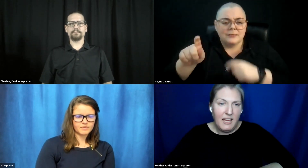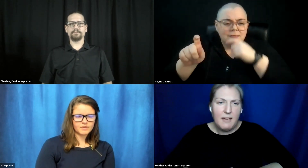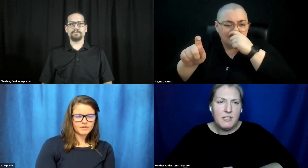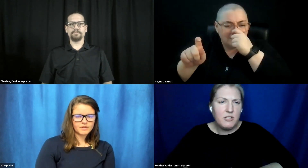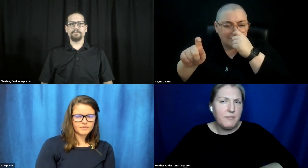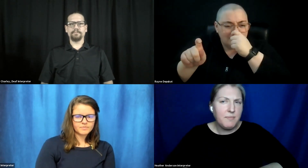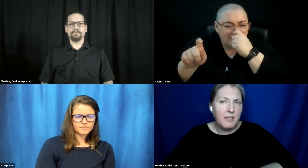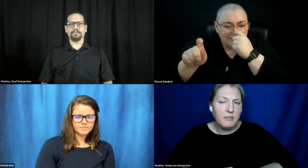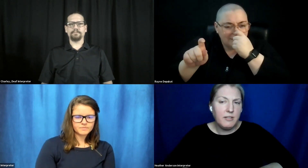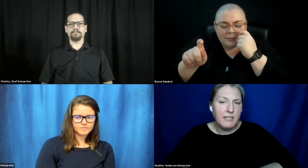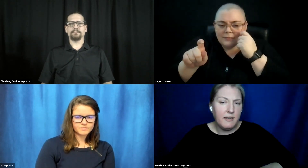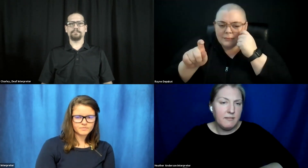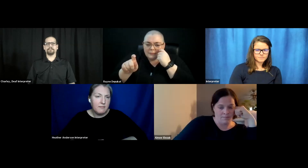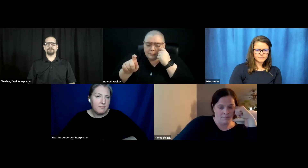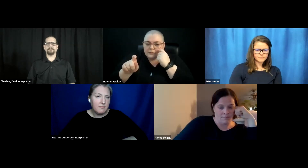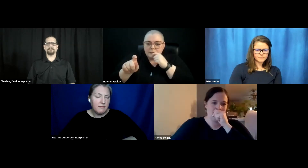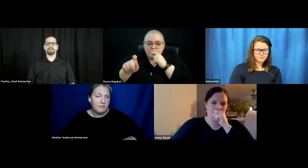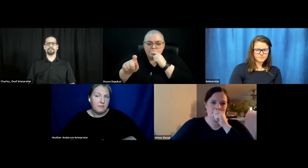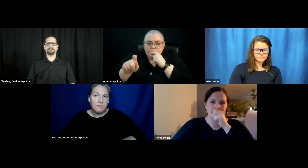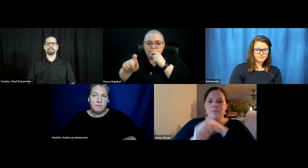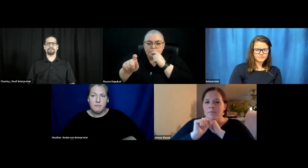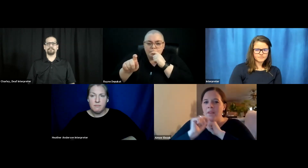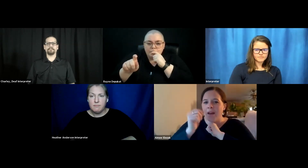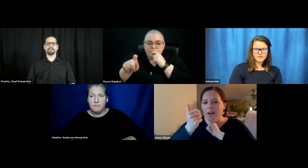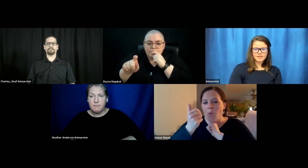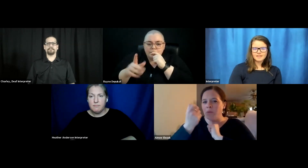Amy did you have something else you'd like to add.